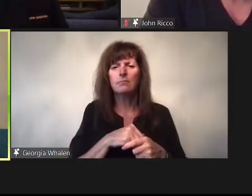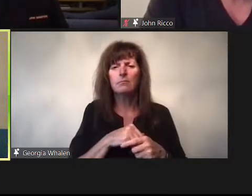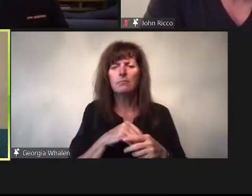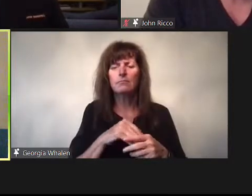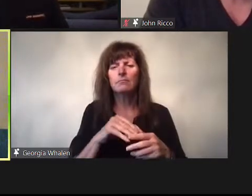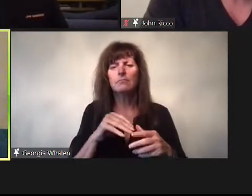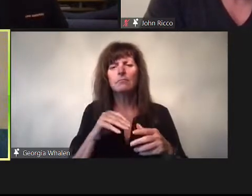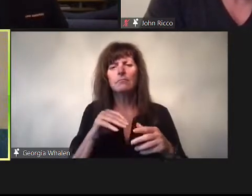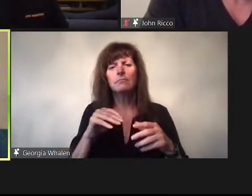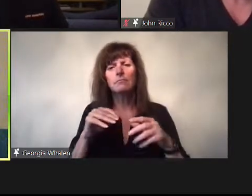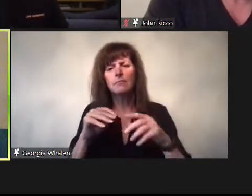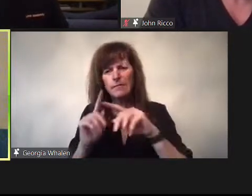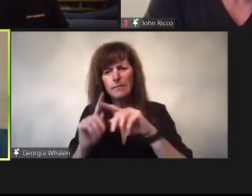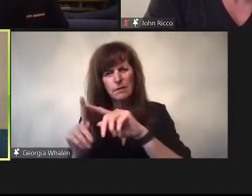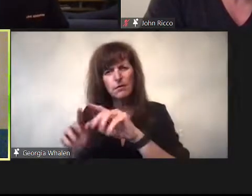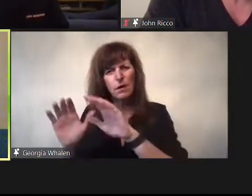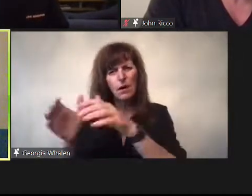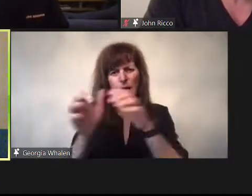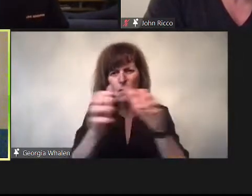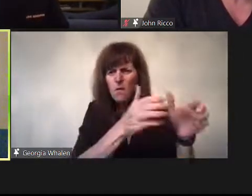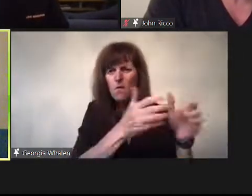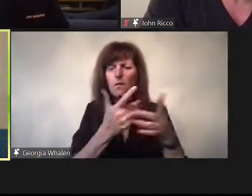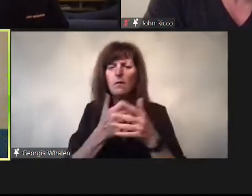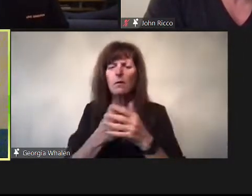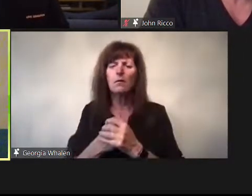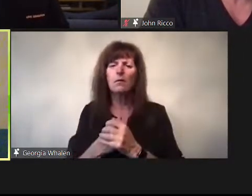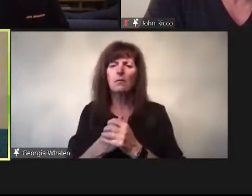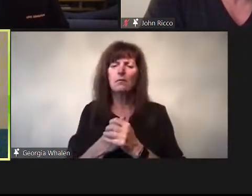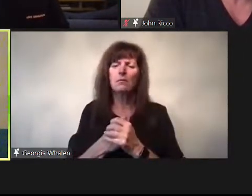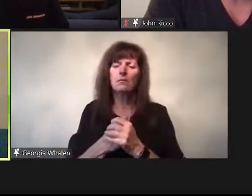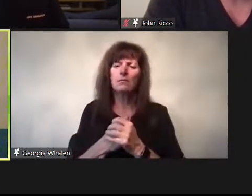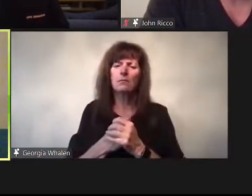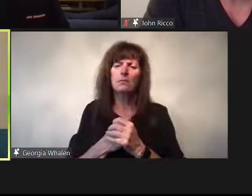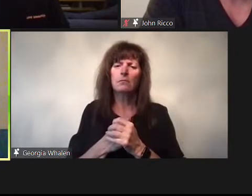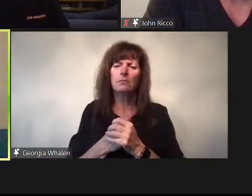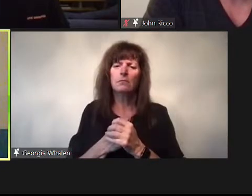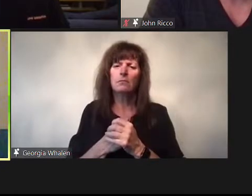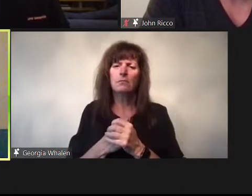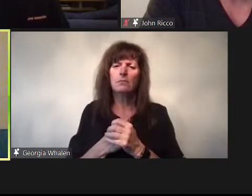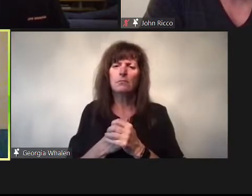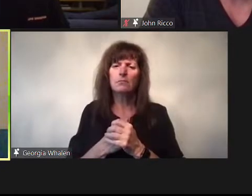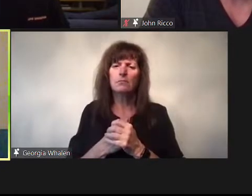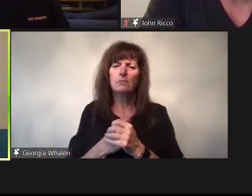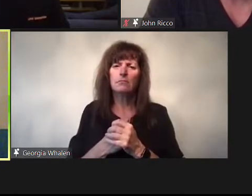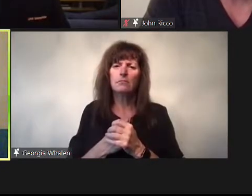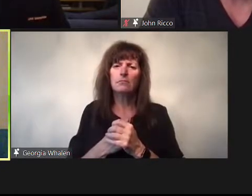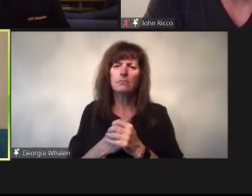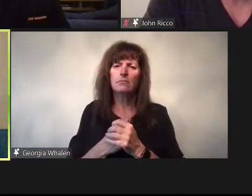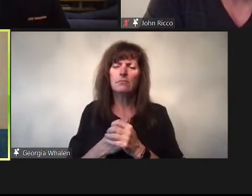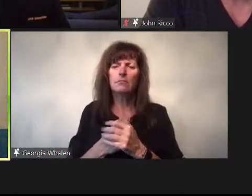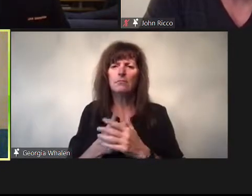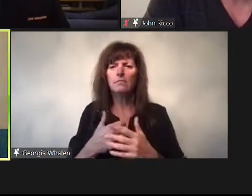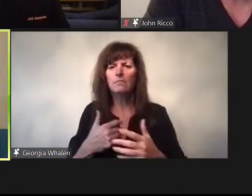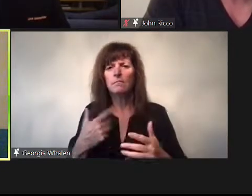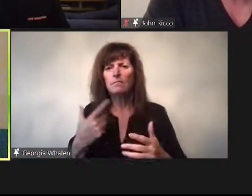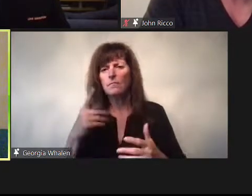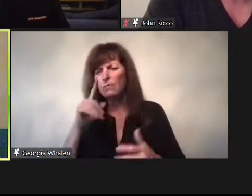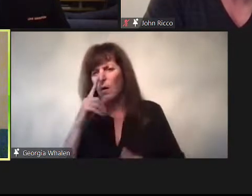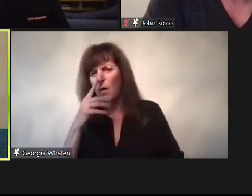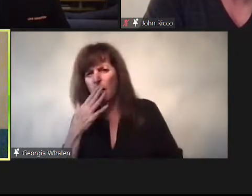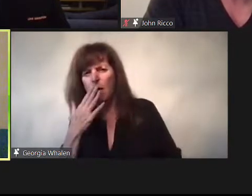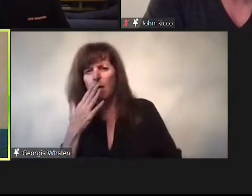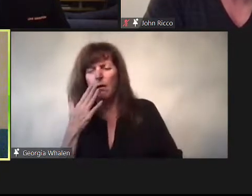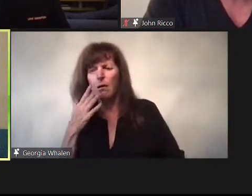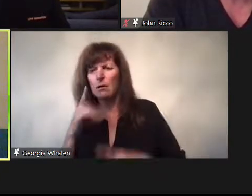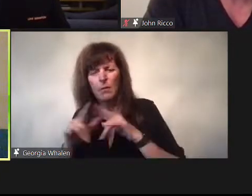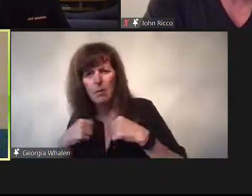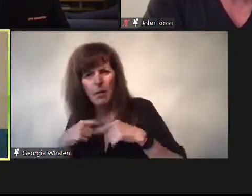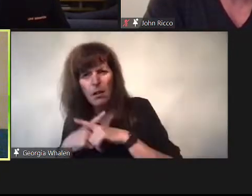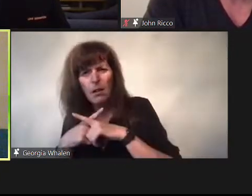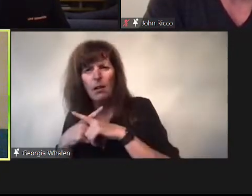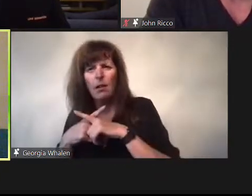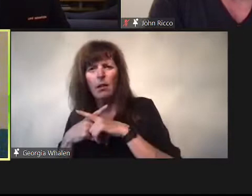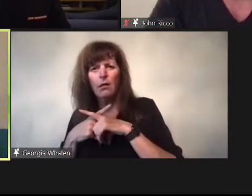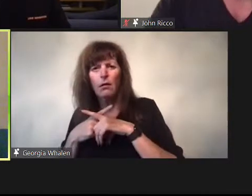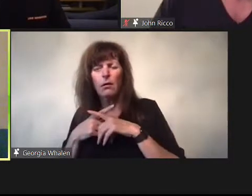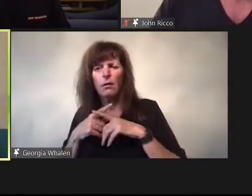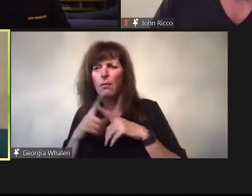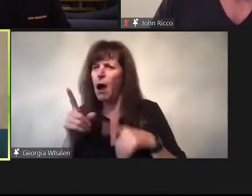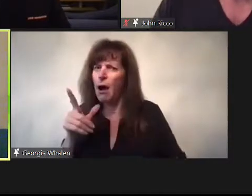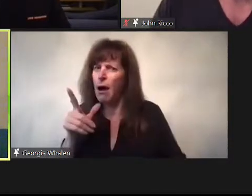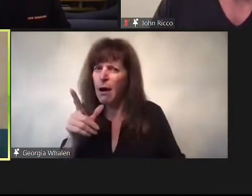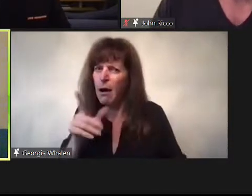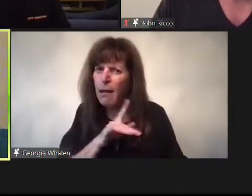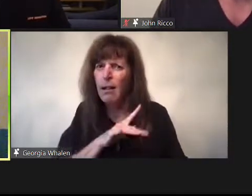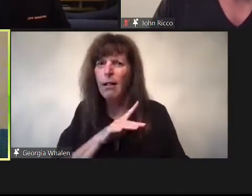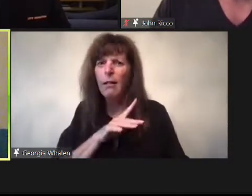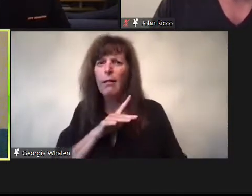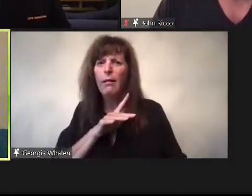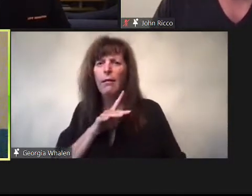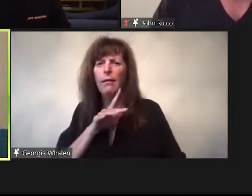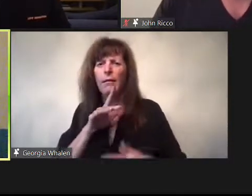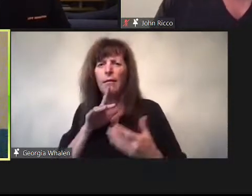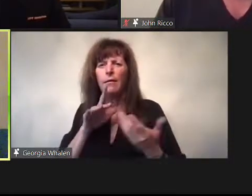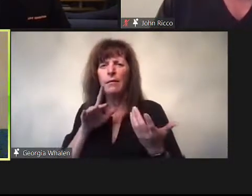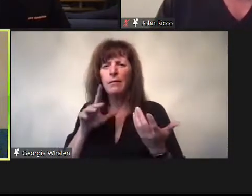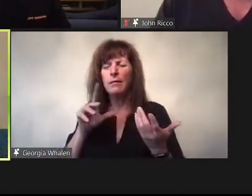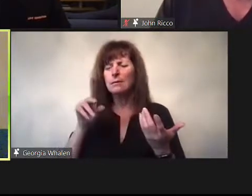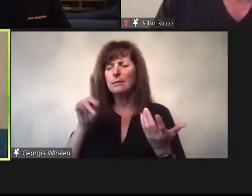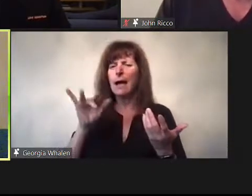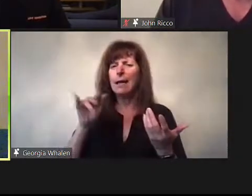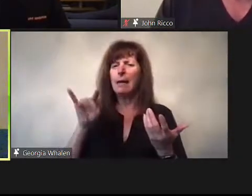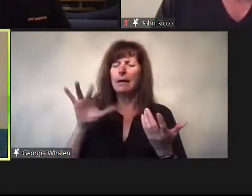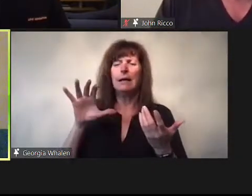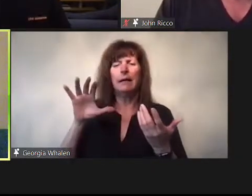I think, thinking on ambiguity, it’s different from relativist. It depends on things being completely contradictory things.